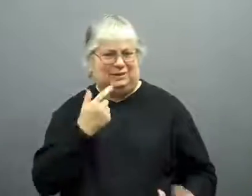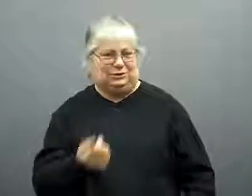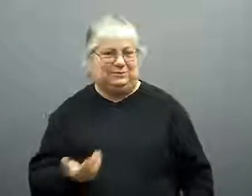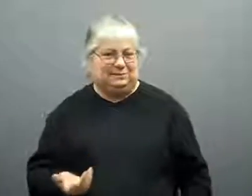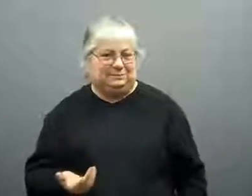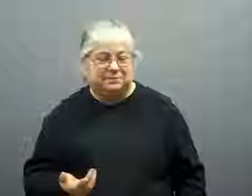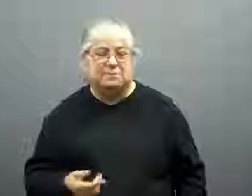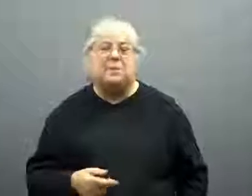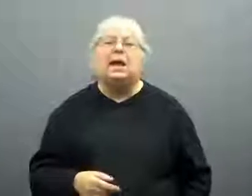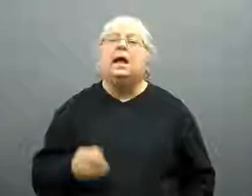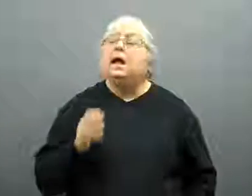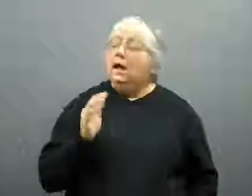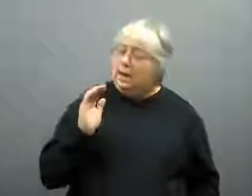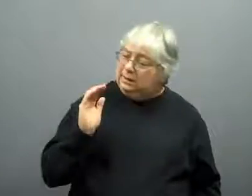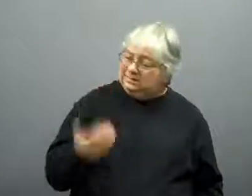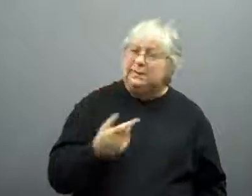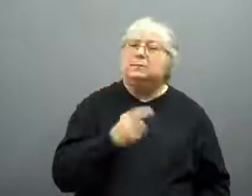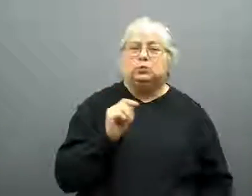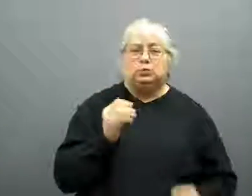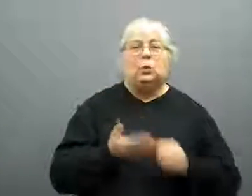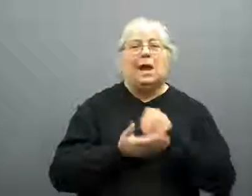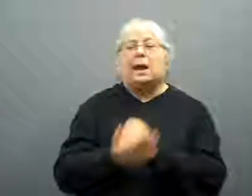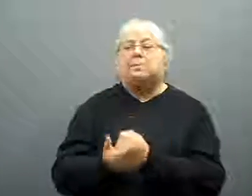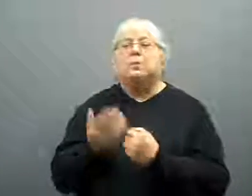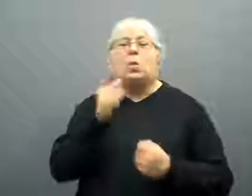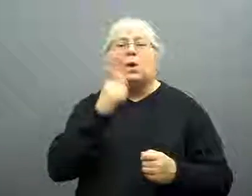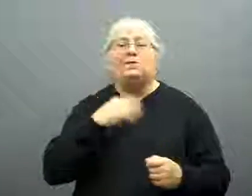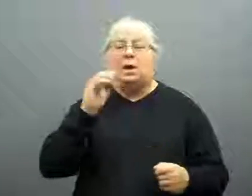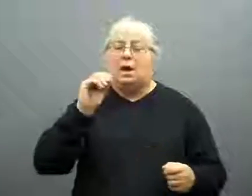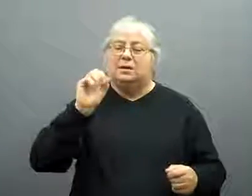That's really interesting.